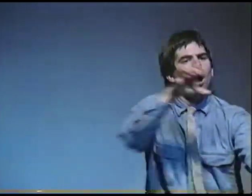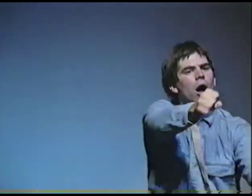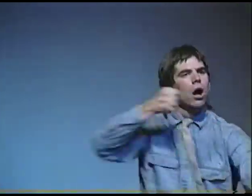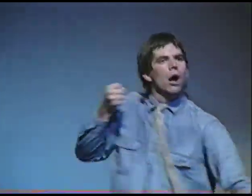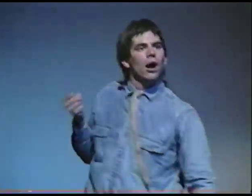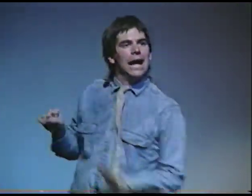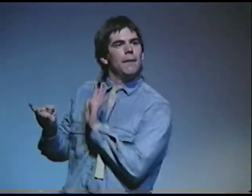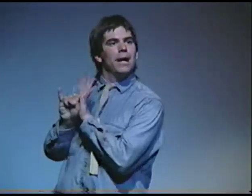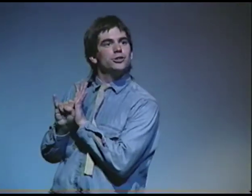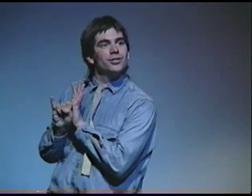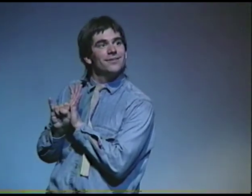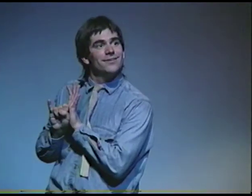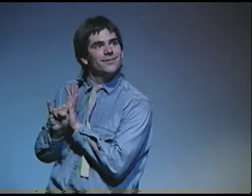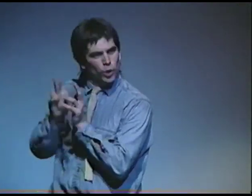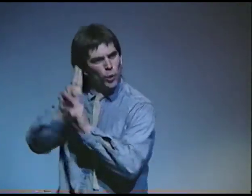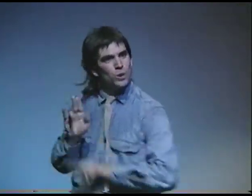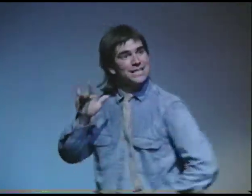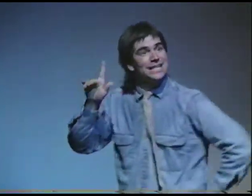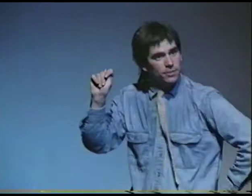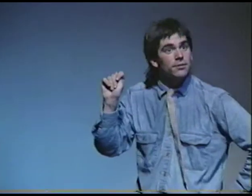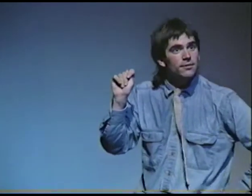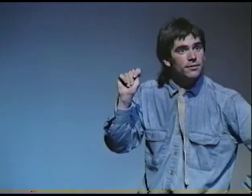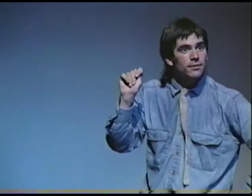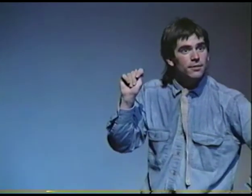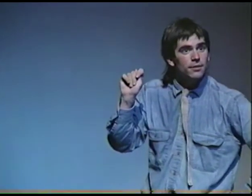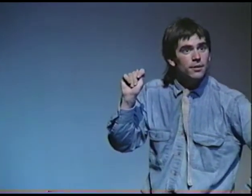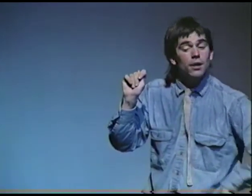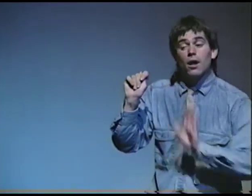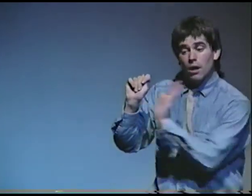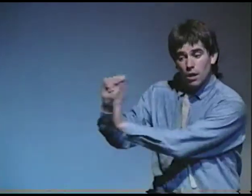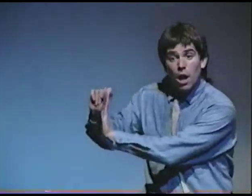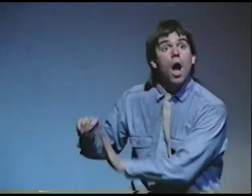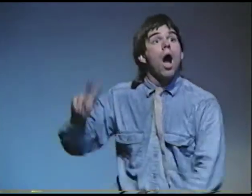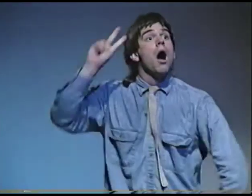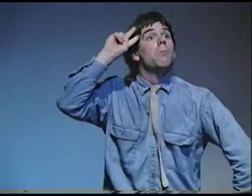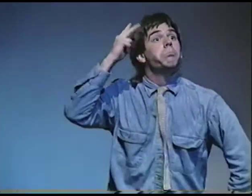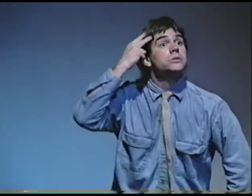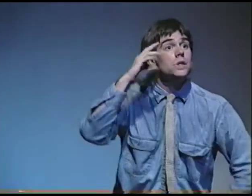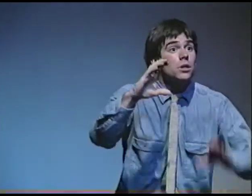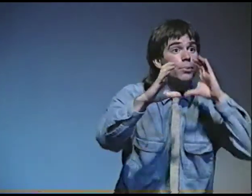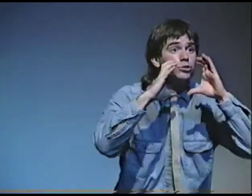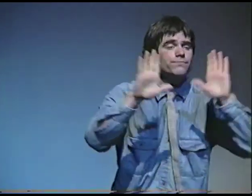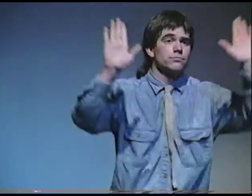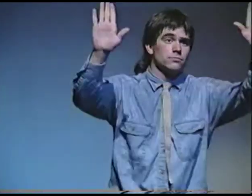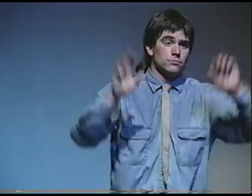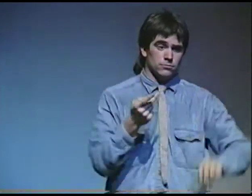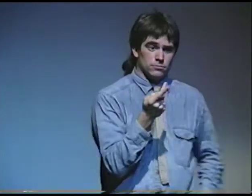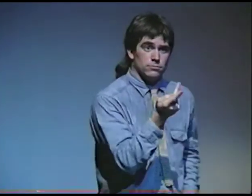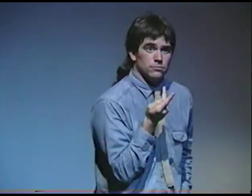So that misunderstanding, that image, we used it. We kept it.